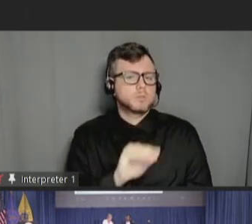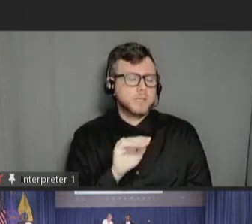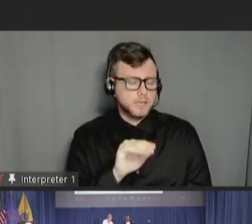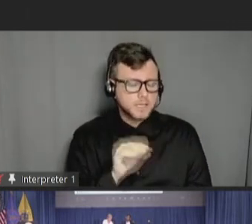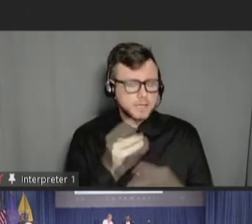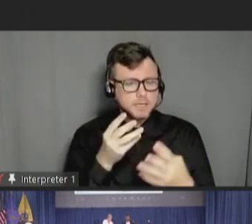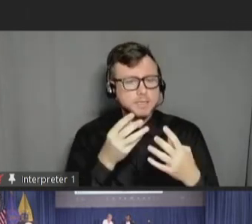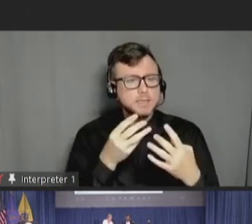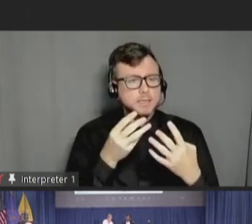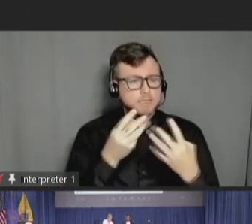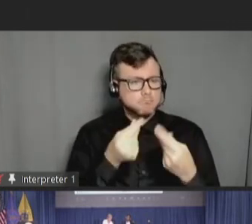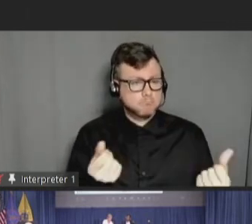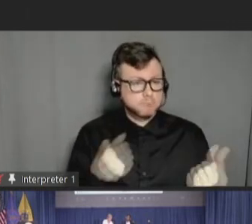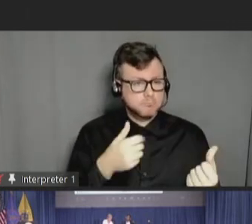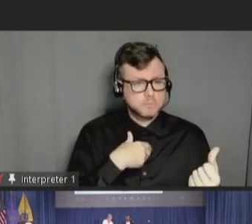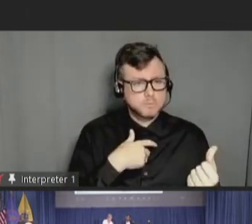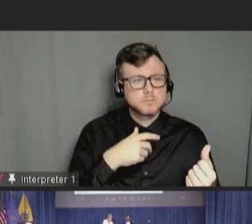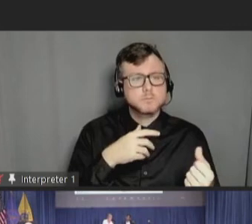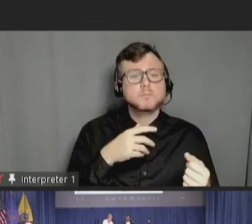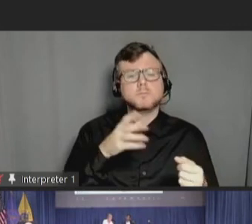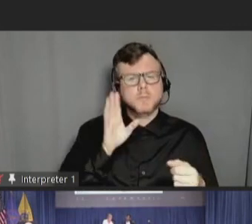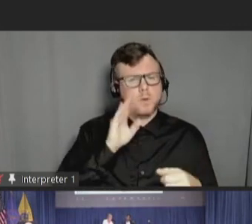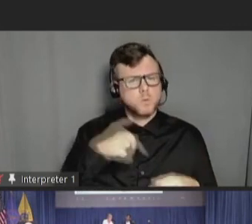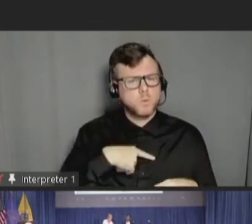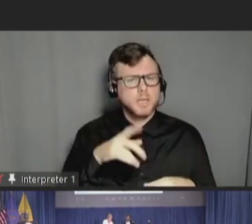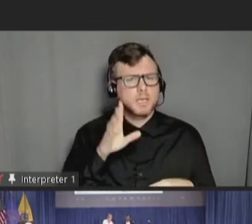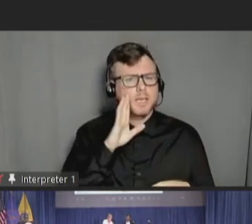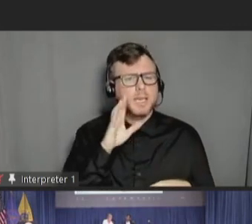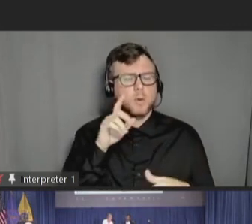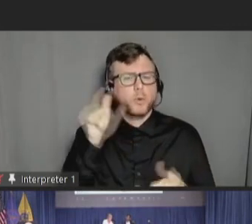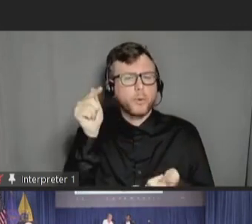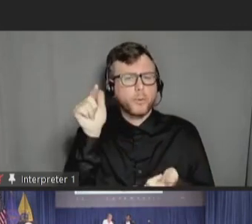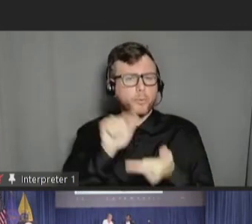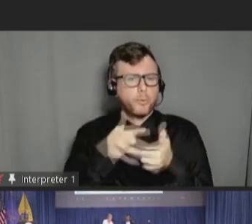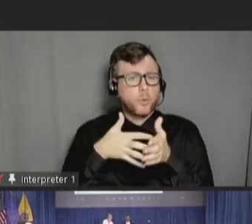the pathogen, at least it should very much attenuate early primary and lesion